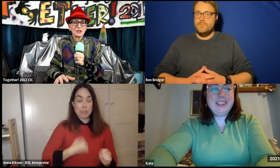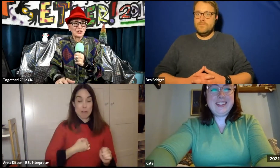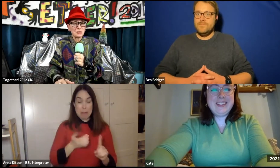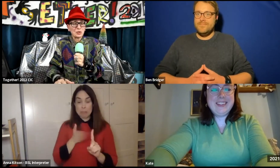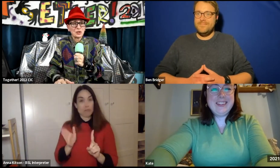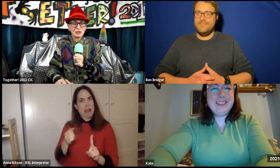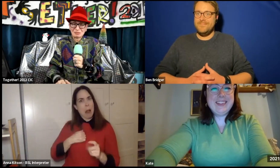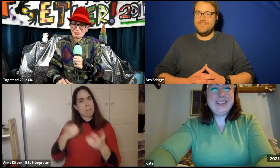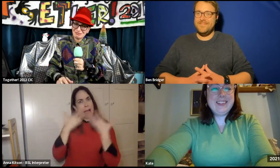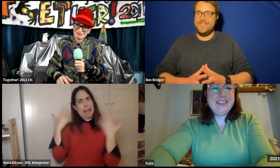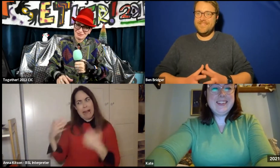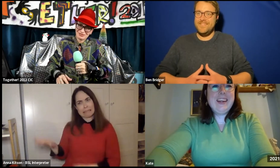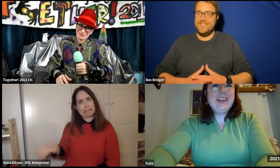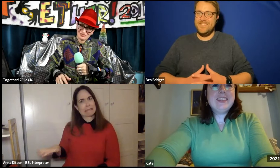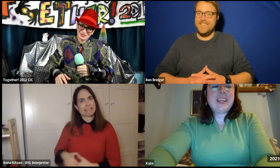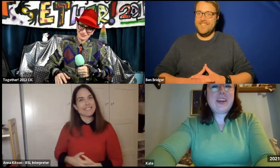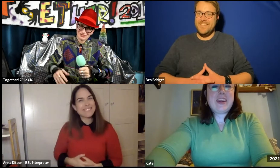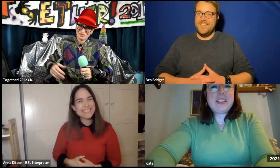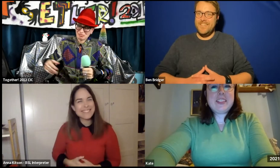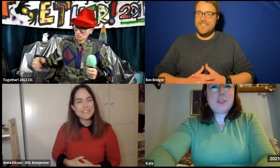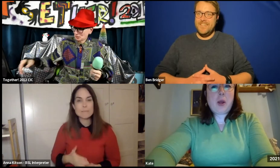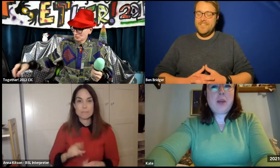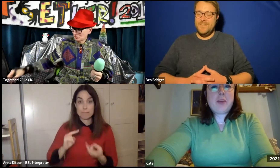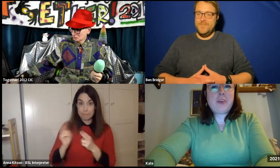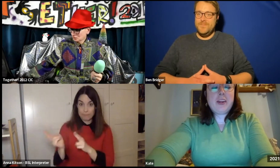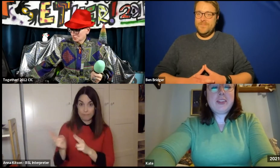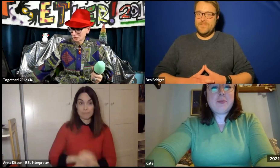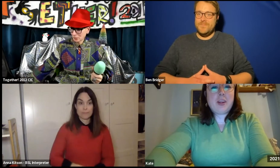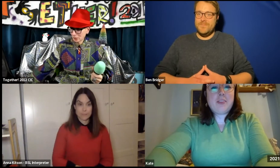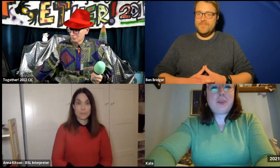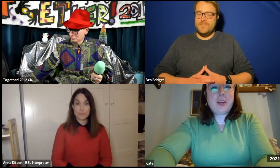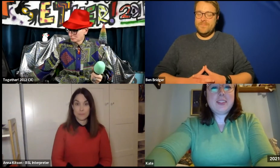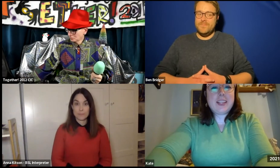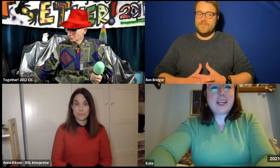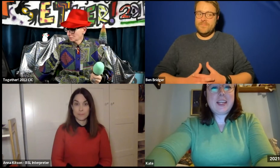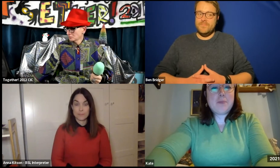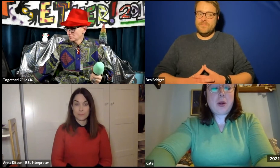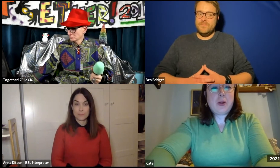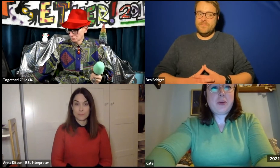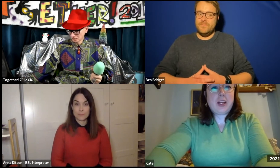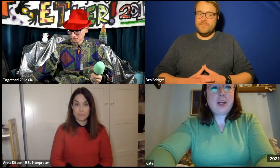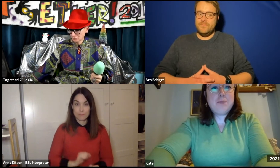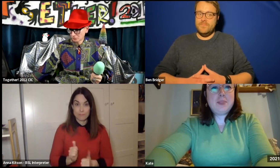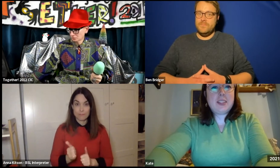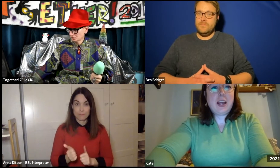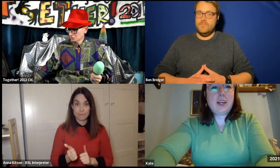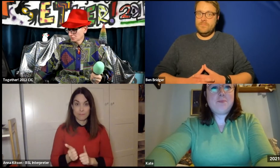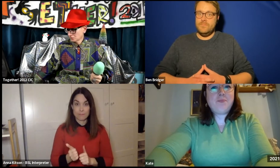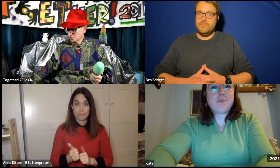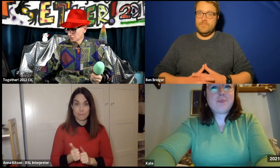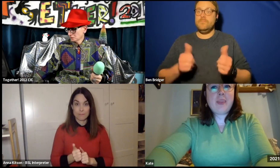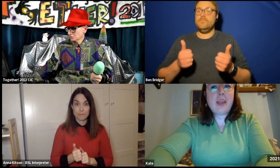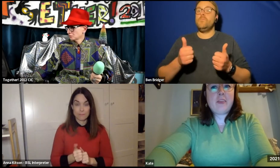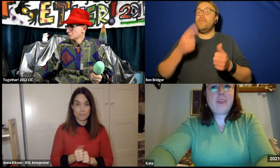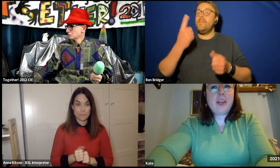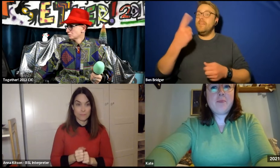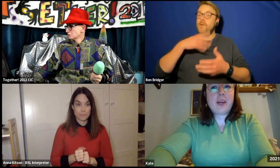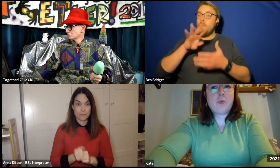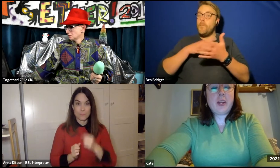This is one of the poems I wrote in the Wednesday poetry club. The theme